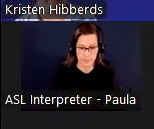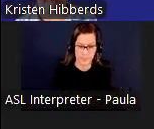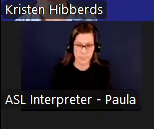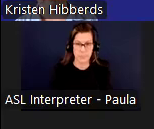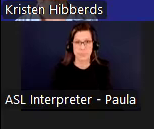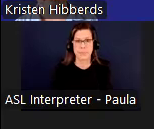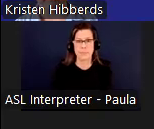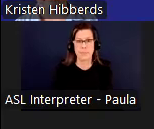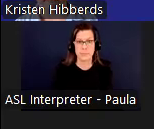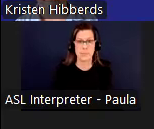I will definitely.